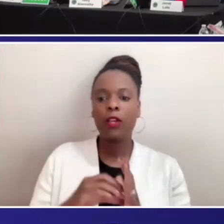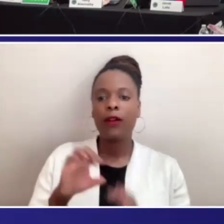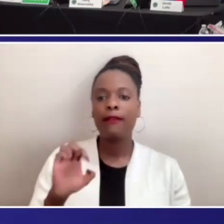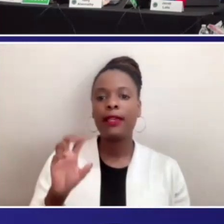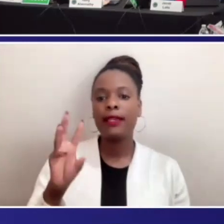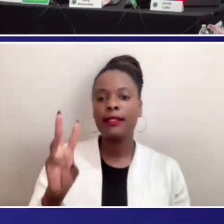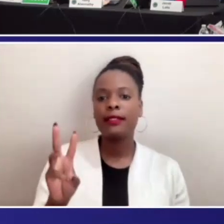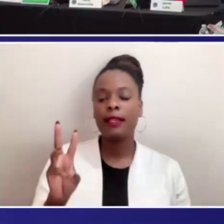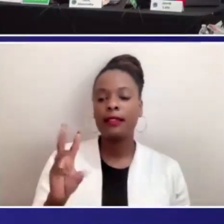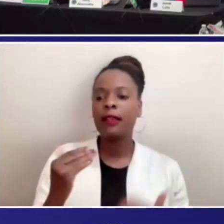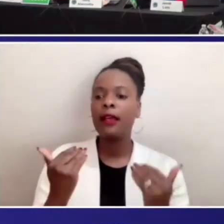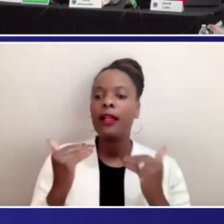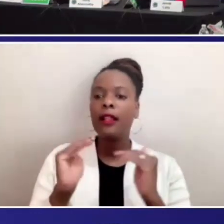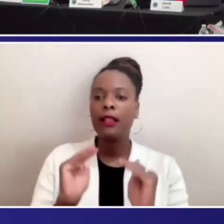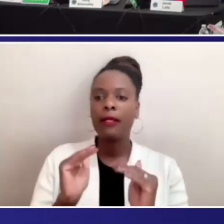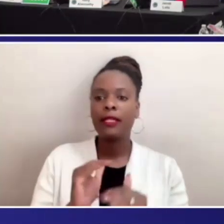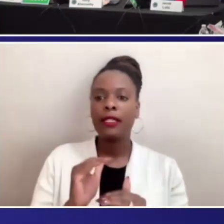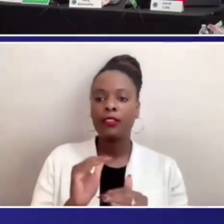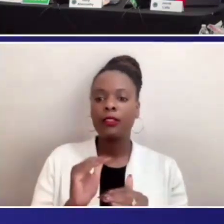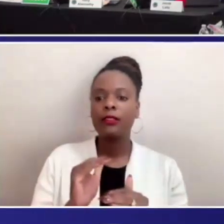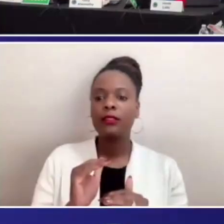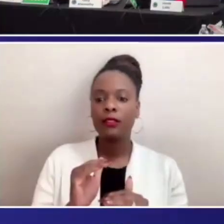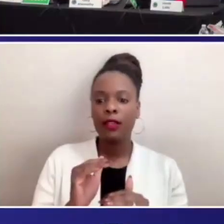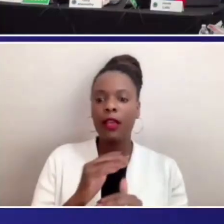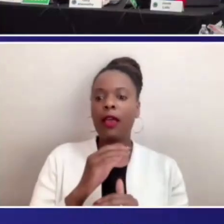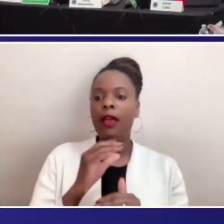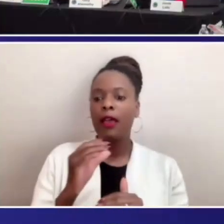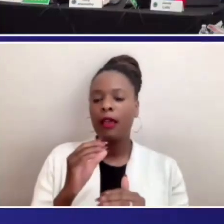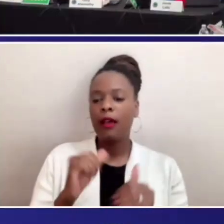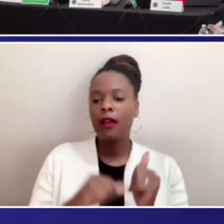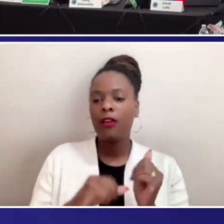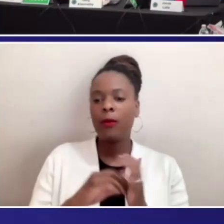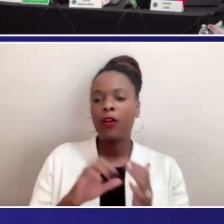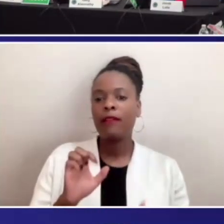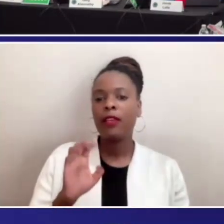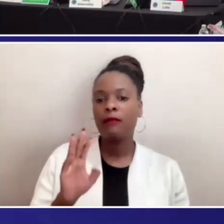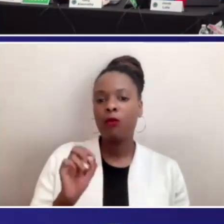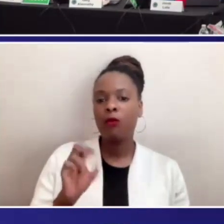the limitations and under paragraphs (e)(4) or (e)(5) shall apply, as applicable.